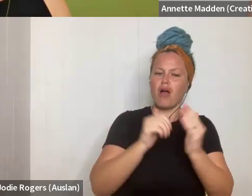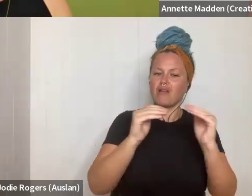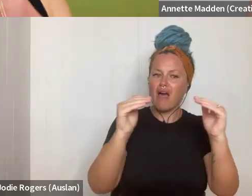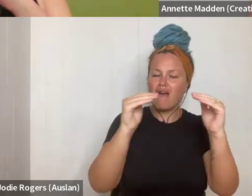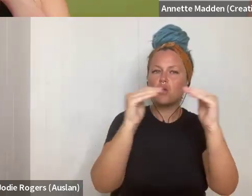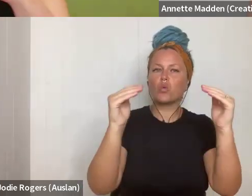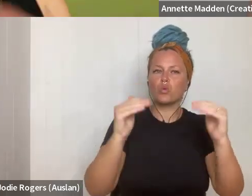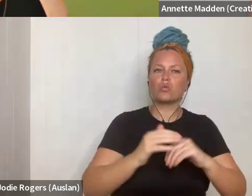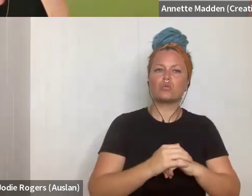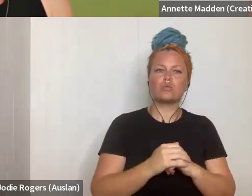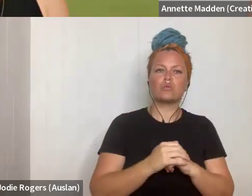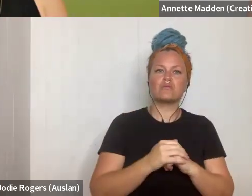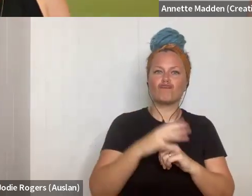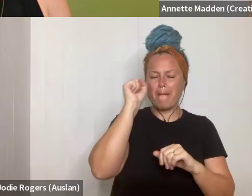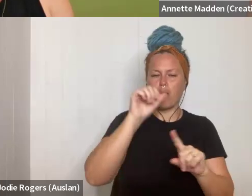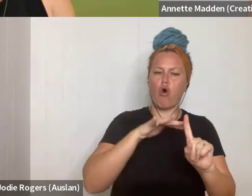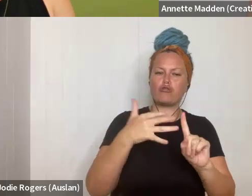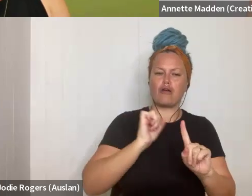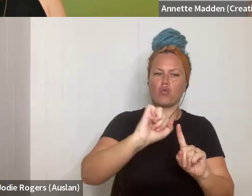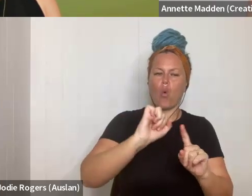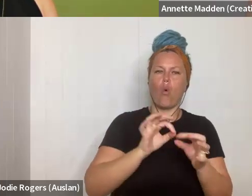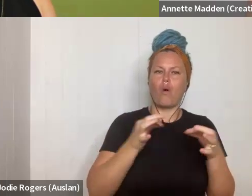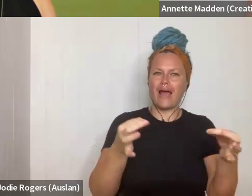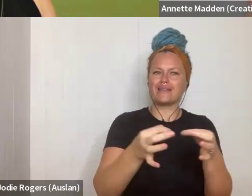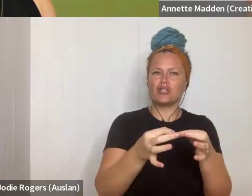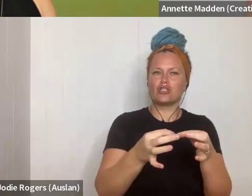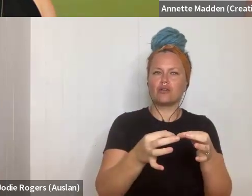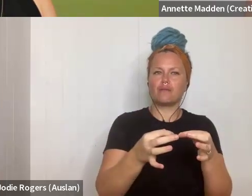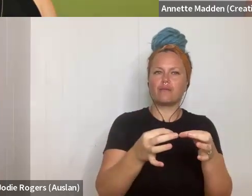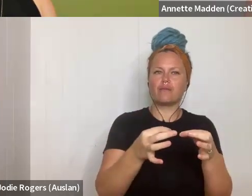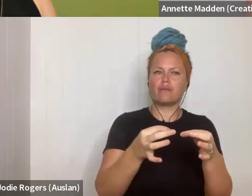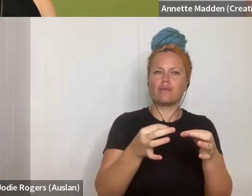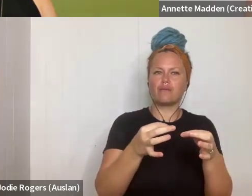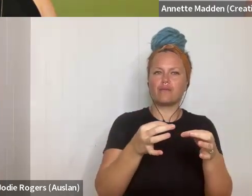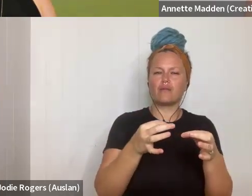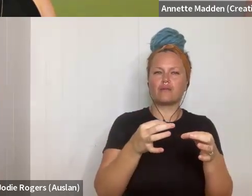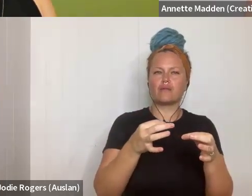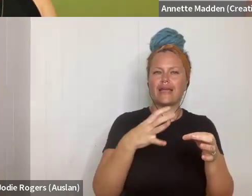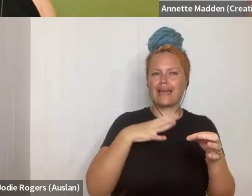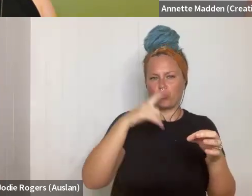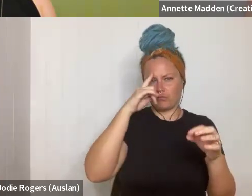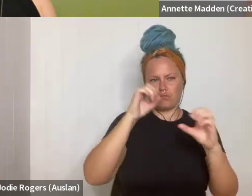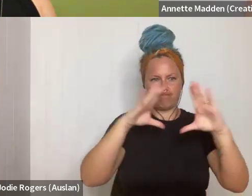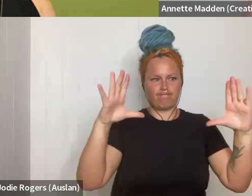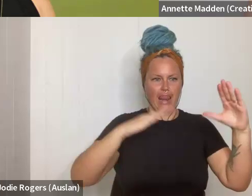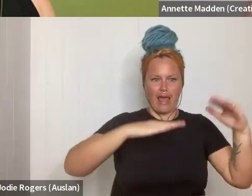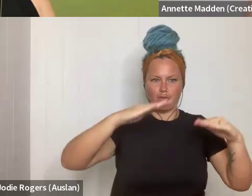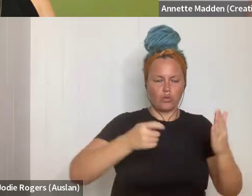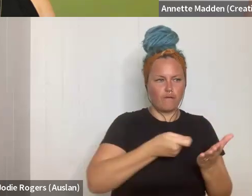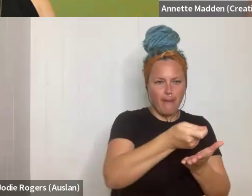How realistic and achievable your planning is? Payments to artists at appropriate levels, again, within the context of your organisation